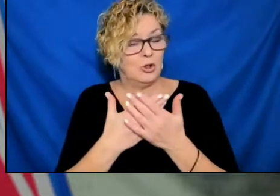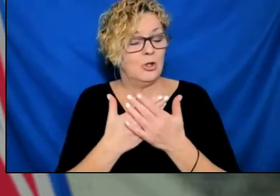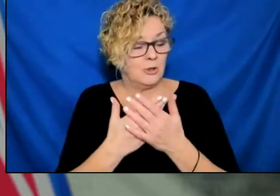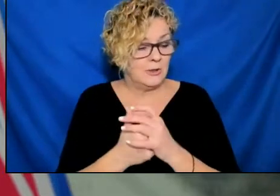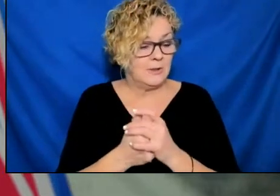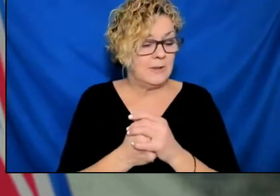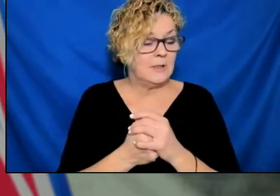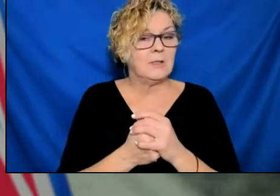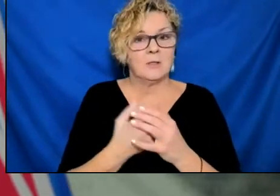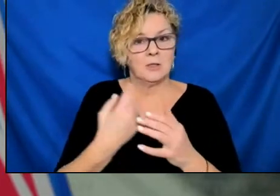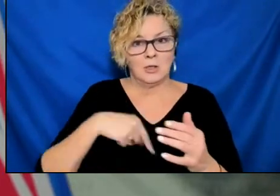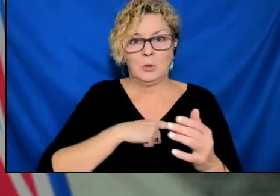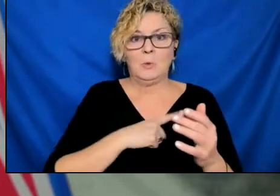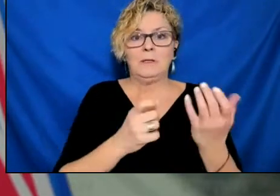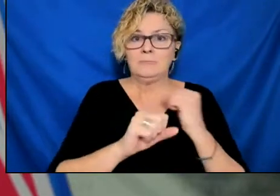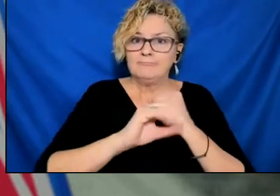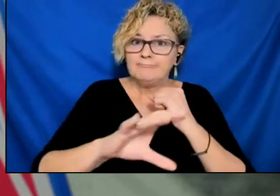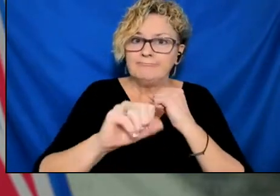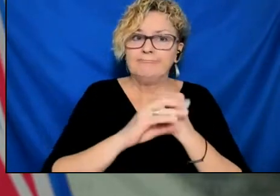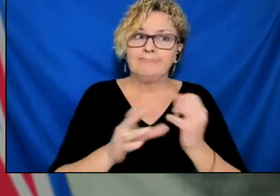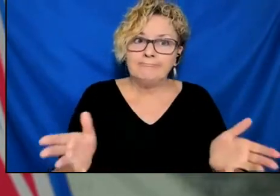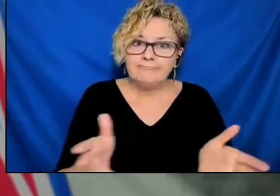combatting this pandemic, this